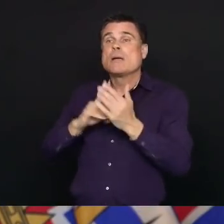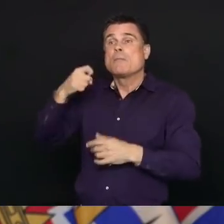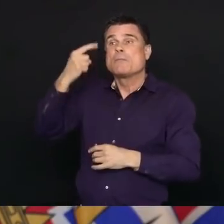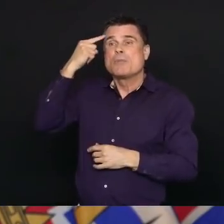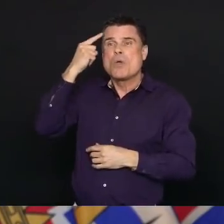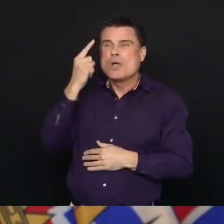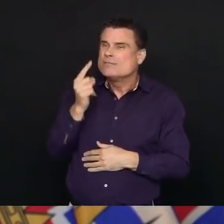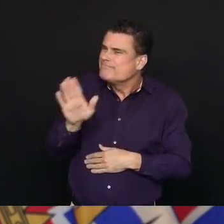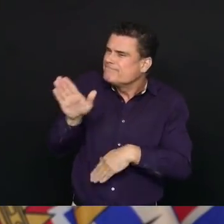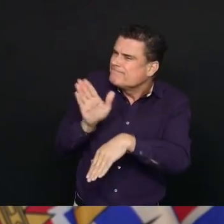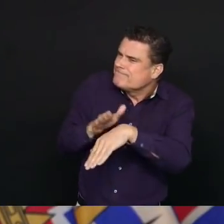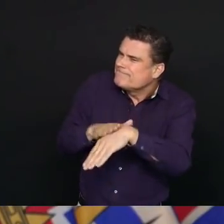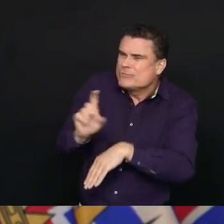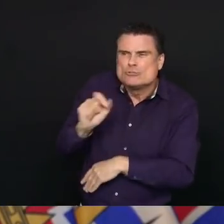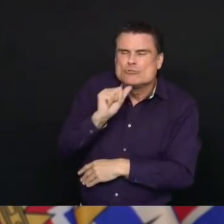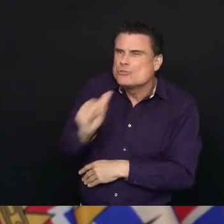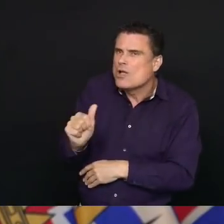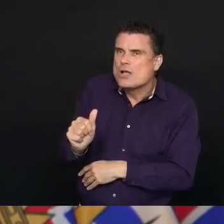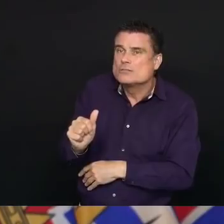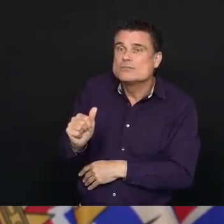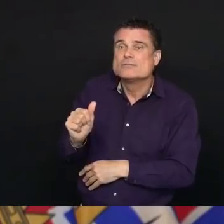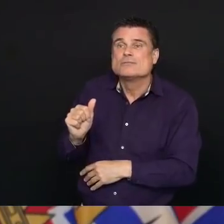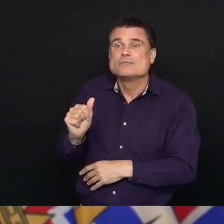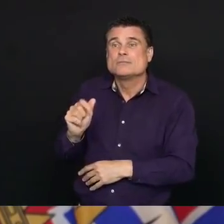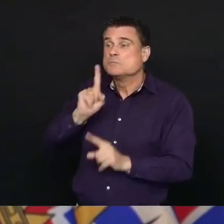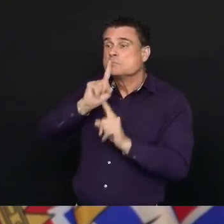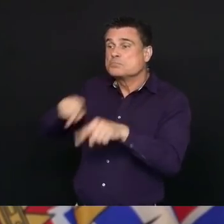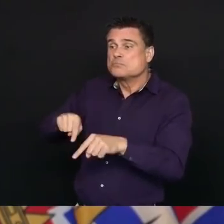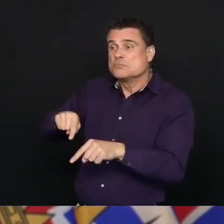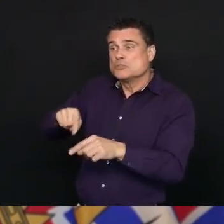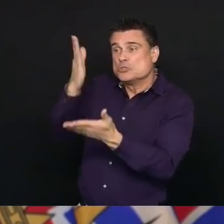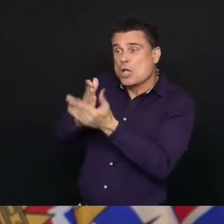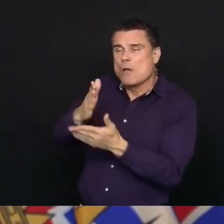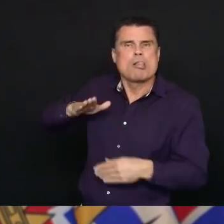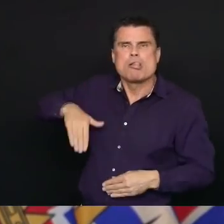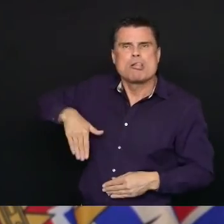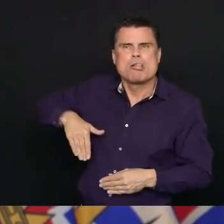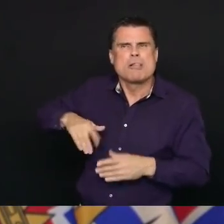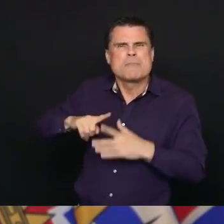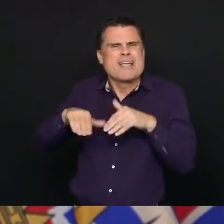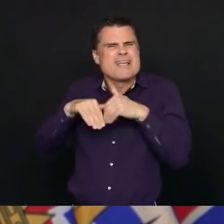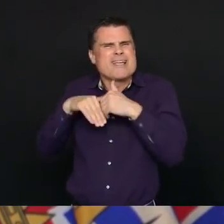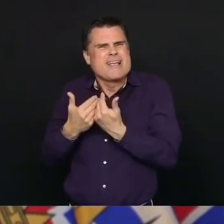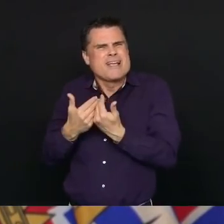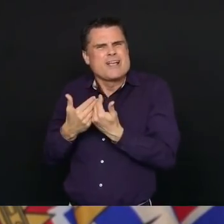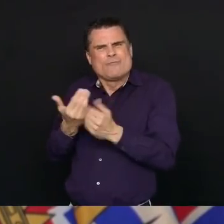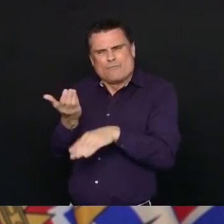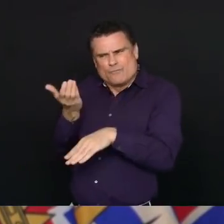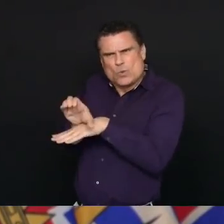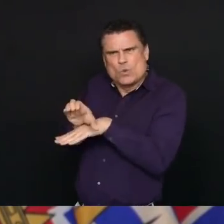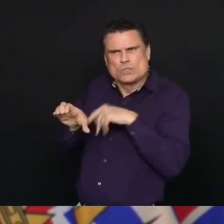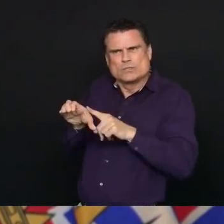What can we do to deter carpooling or enforcement of the social distancing order on the roads.